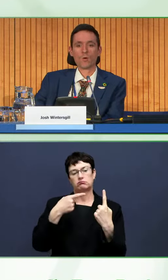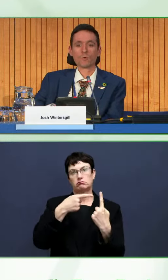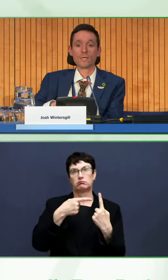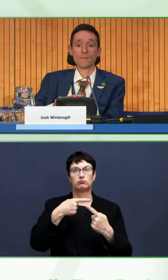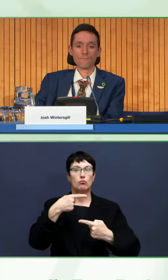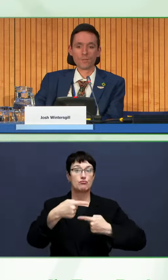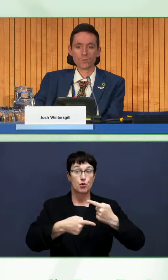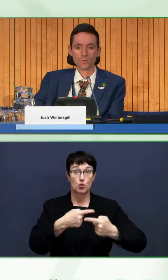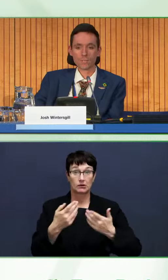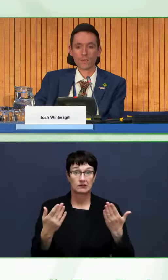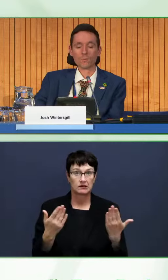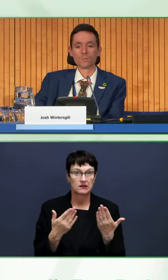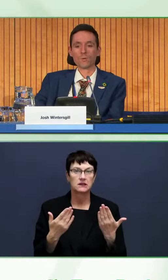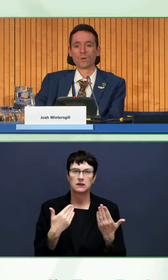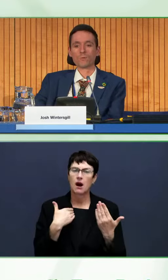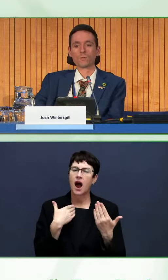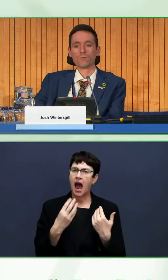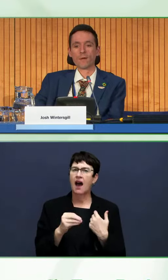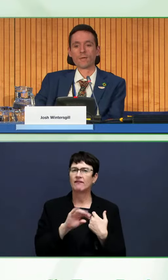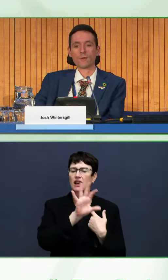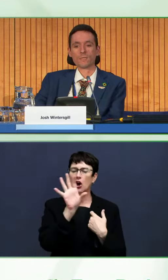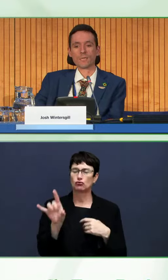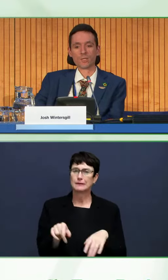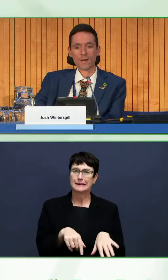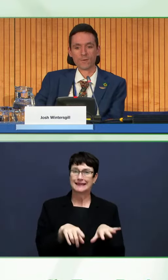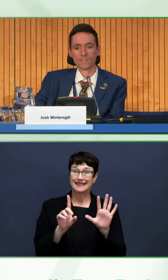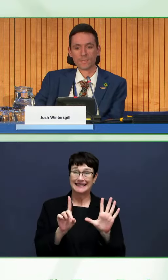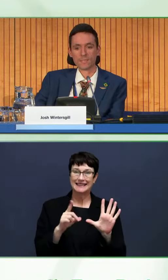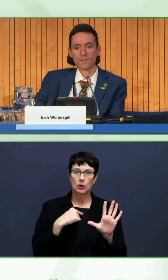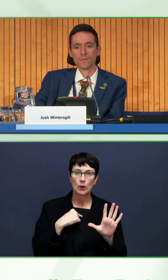across individuals. It also goes to recognising charities.